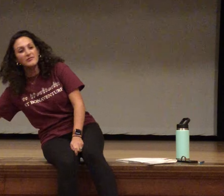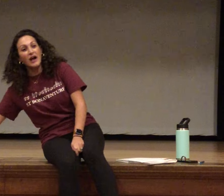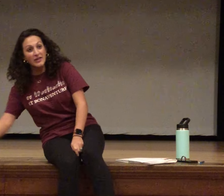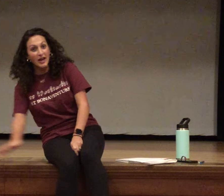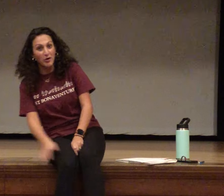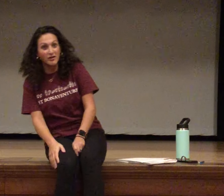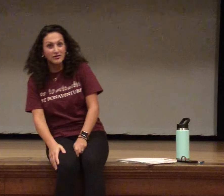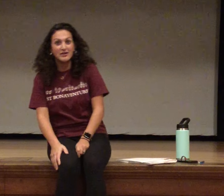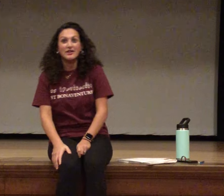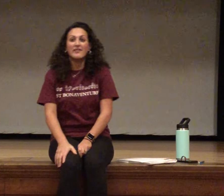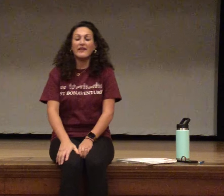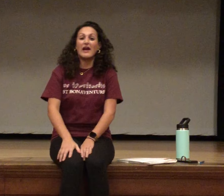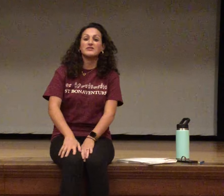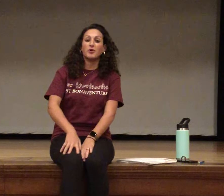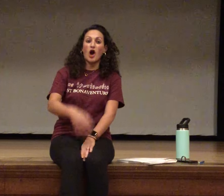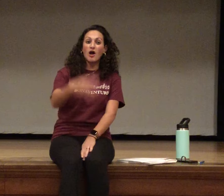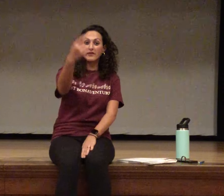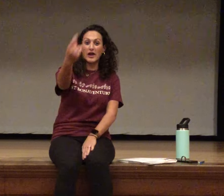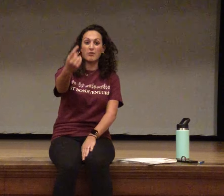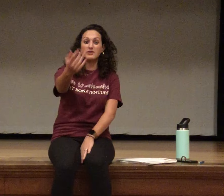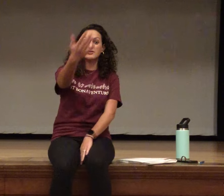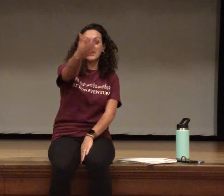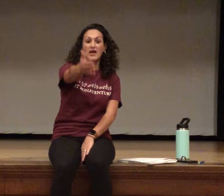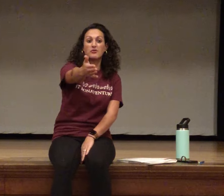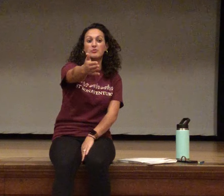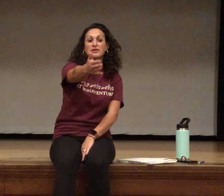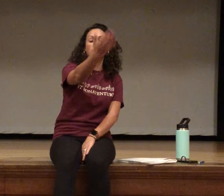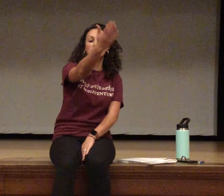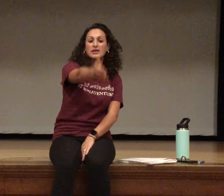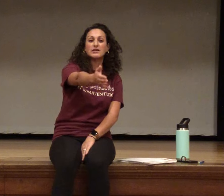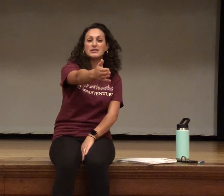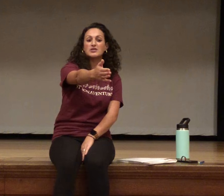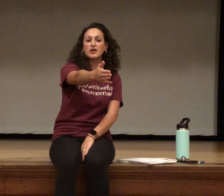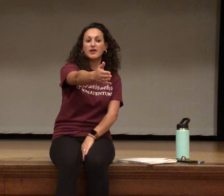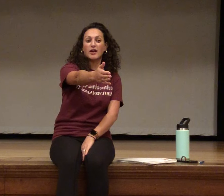on the camera then they have someone off camera so say it would be someone sitting in the seats right